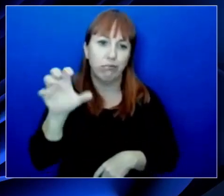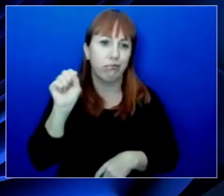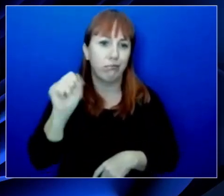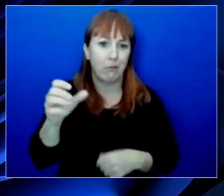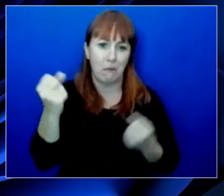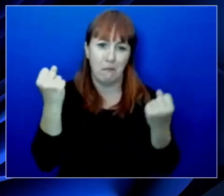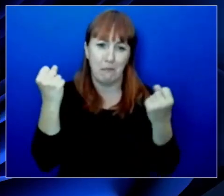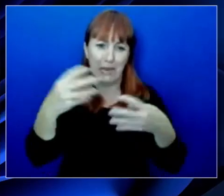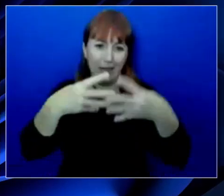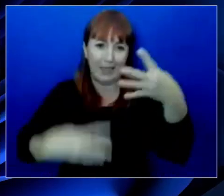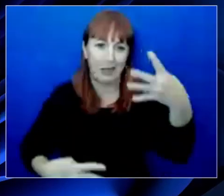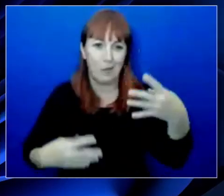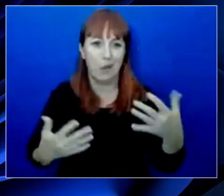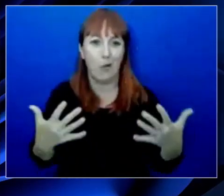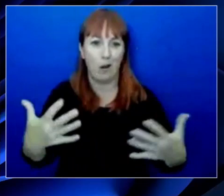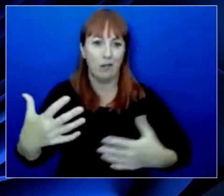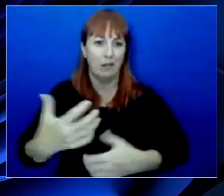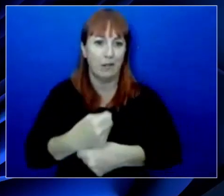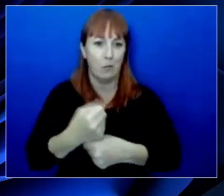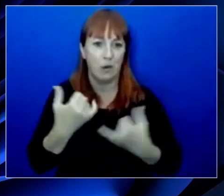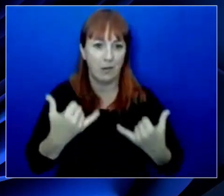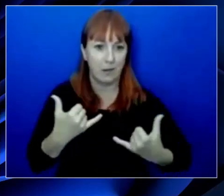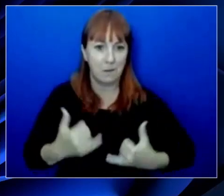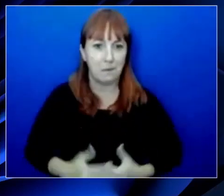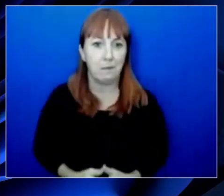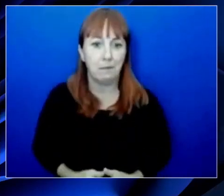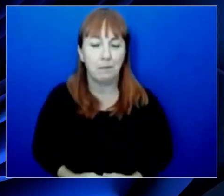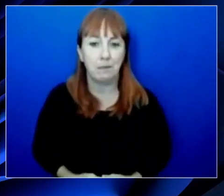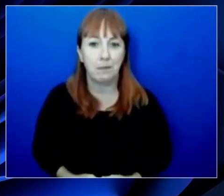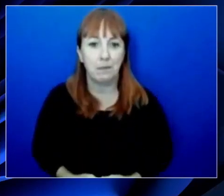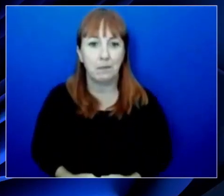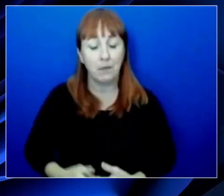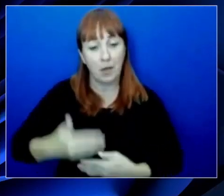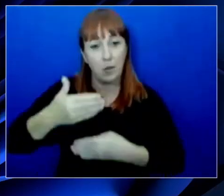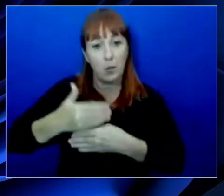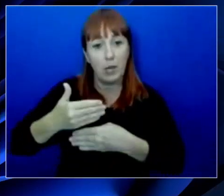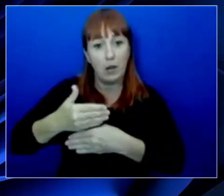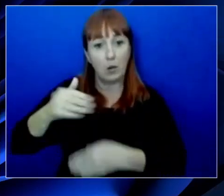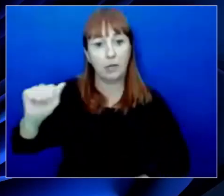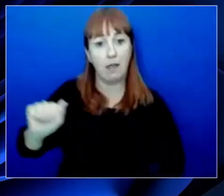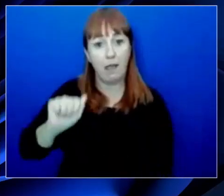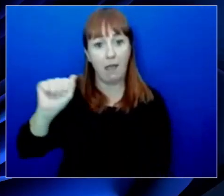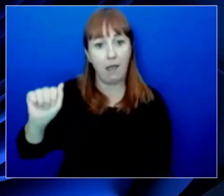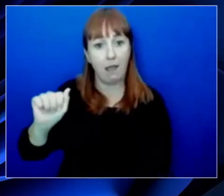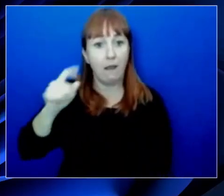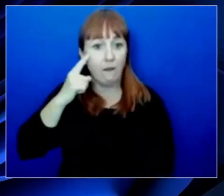but let's just summarize them. So again, Windows A is for our quick